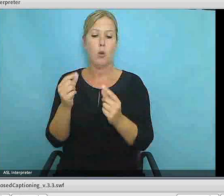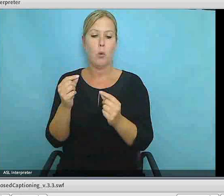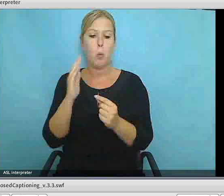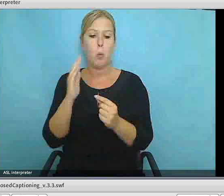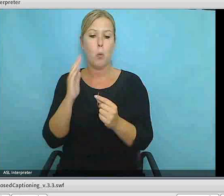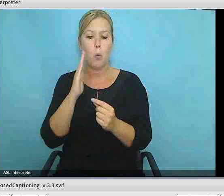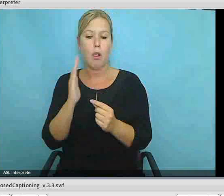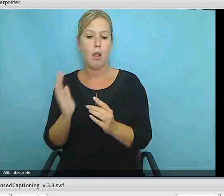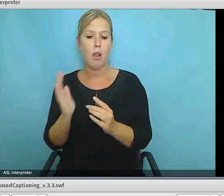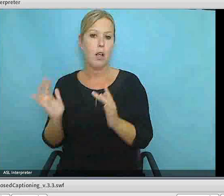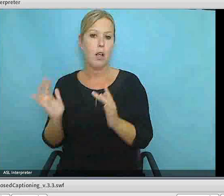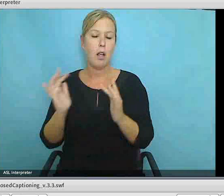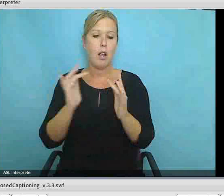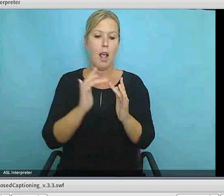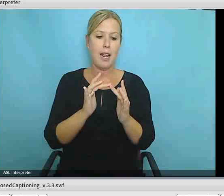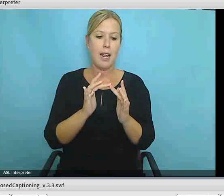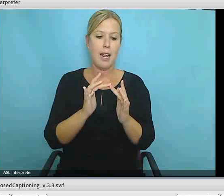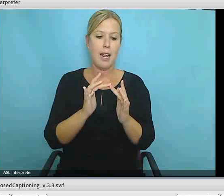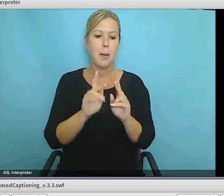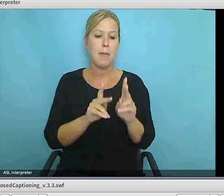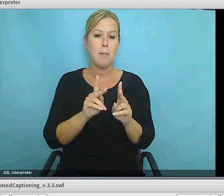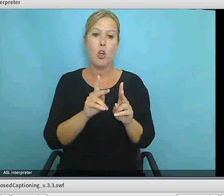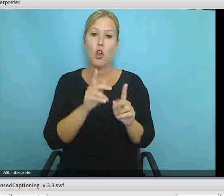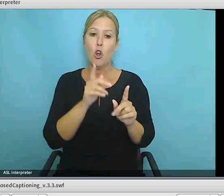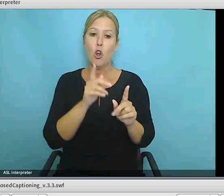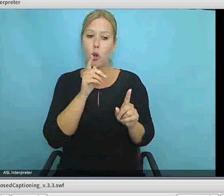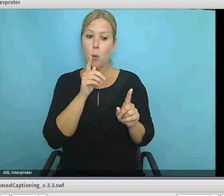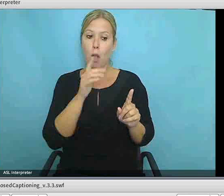approach around auto-assignment.